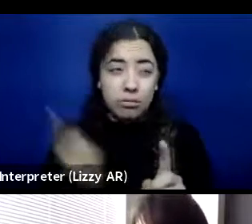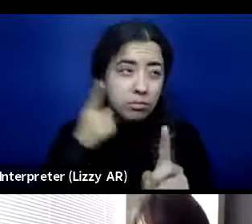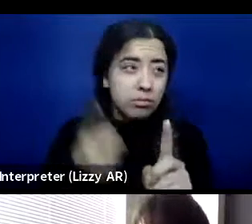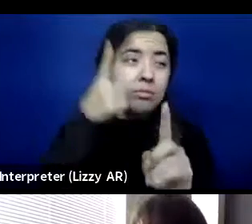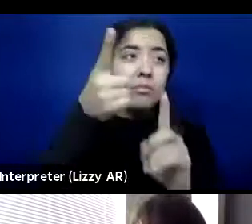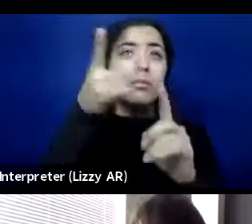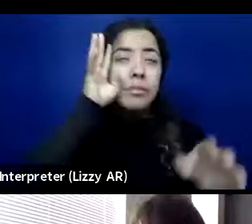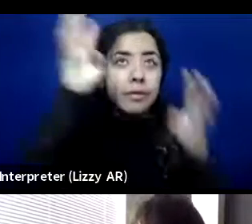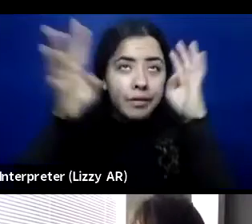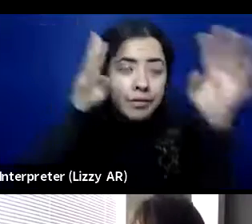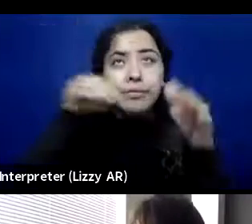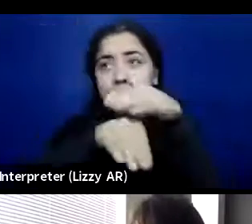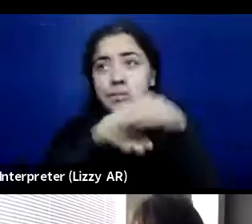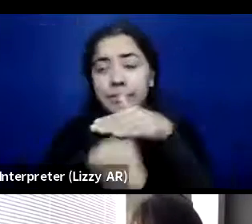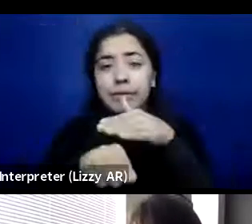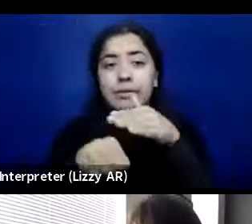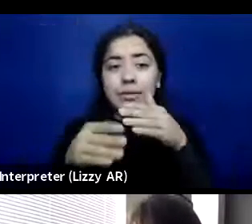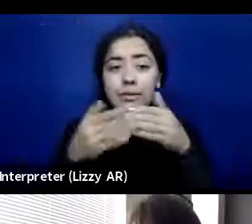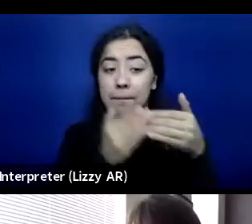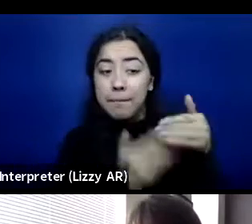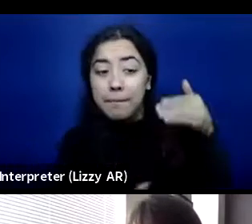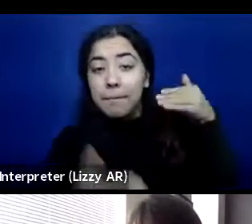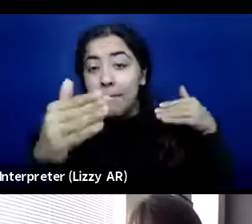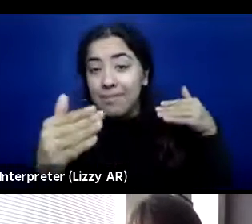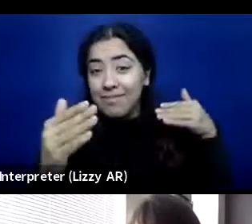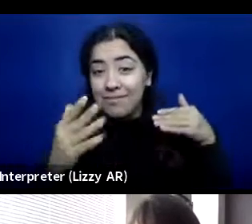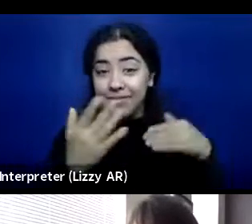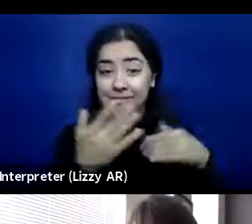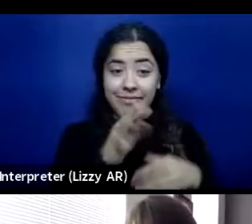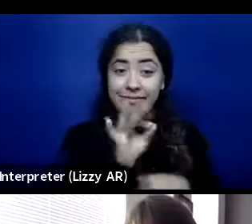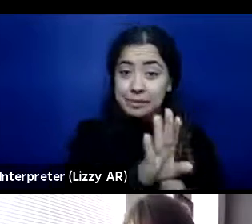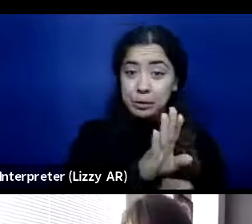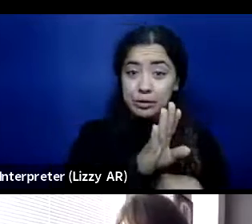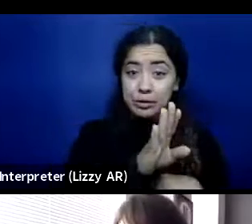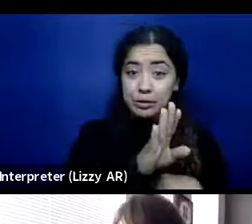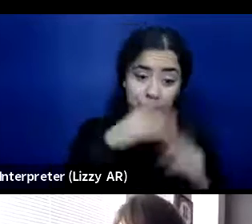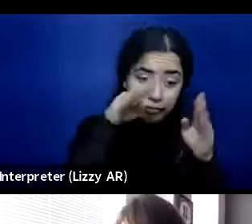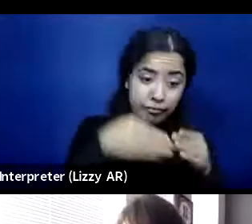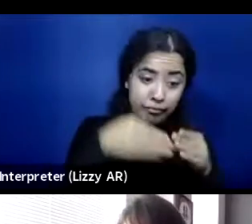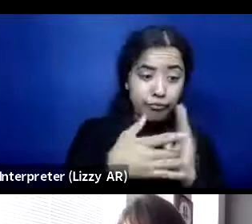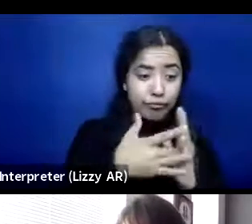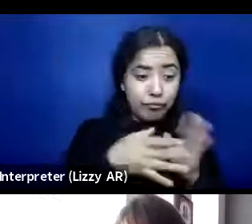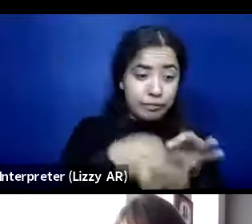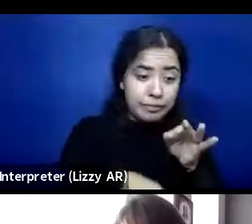that extends beyond Facebook. And that's why we're proud to be part of the Teach Access initiative.